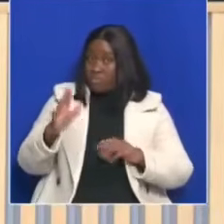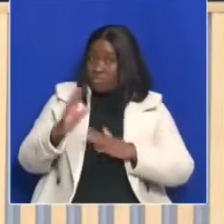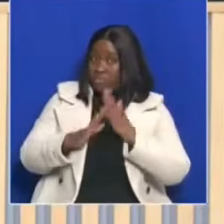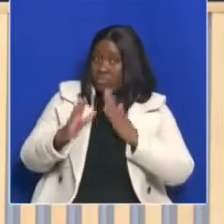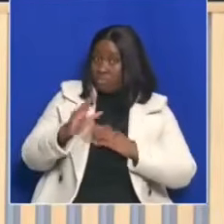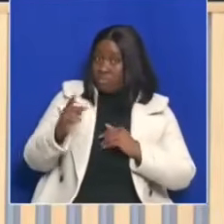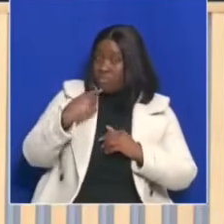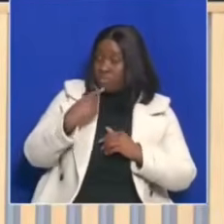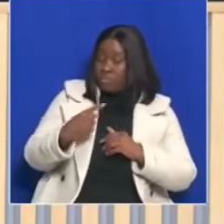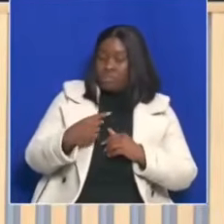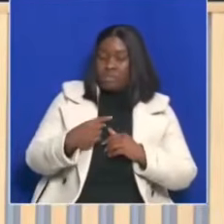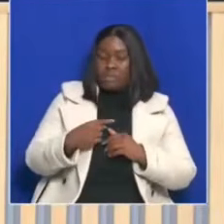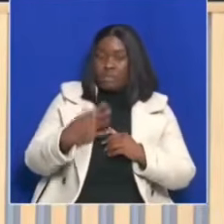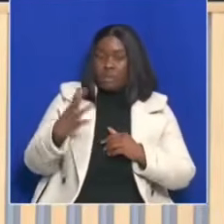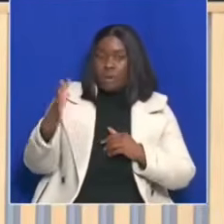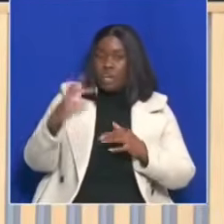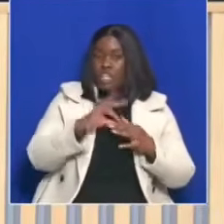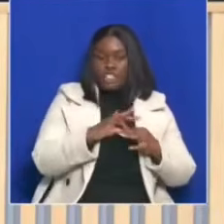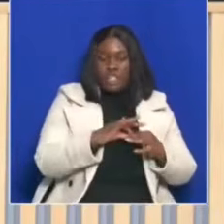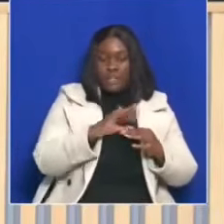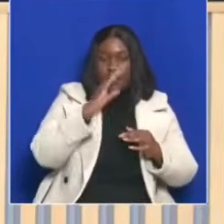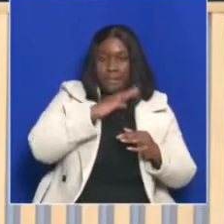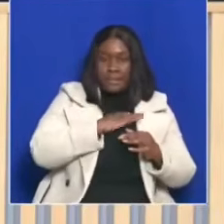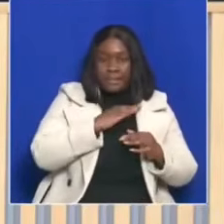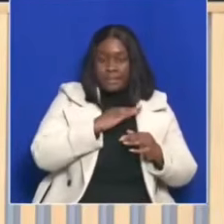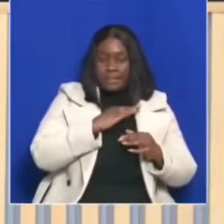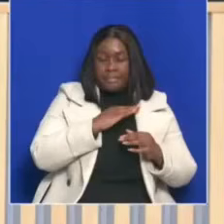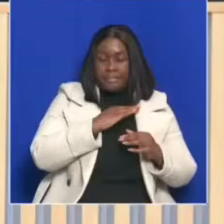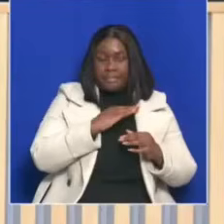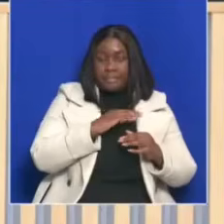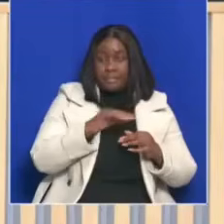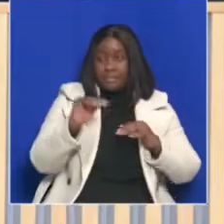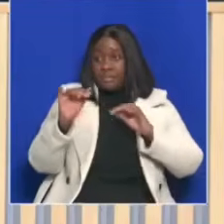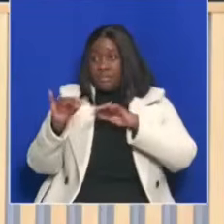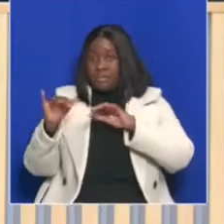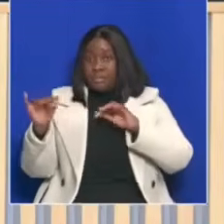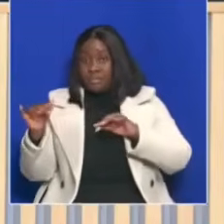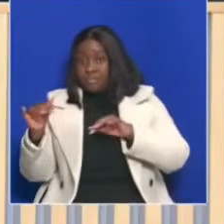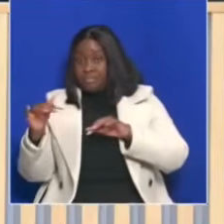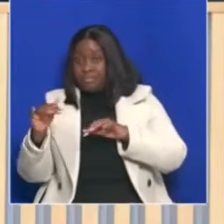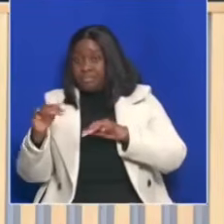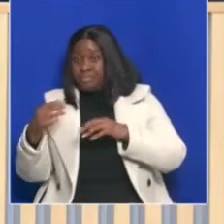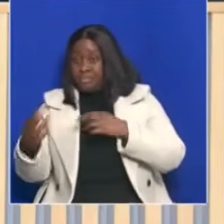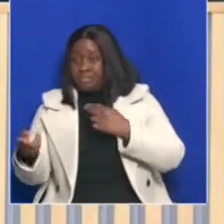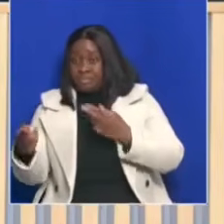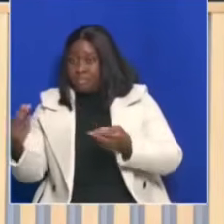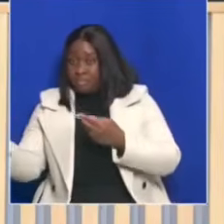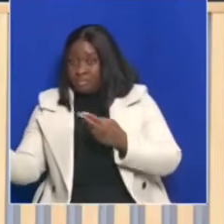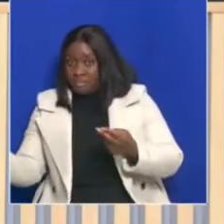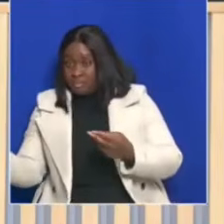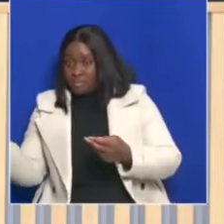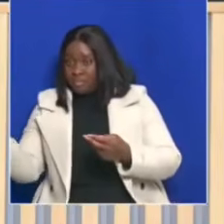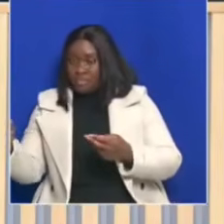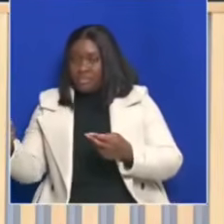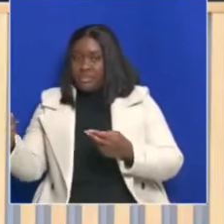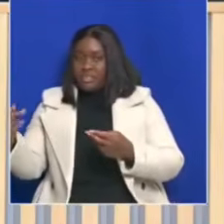whatsoever between the people that have been killed and that particular uh cash and transit.